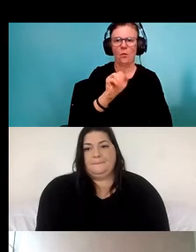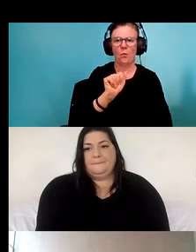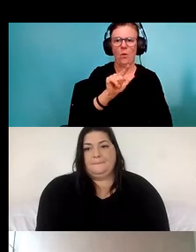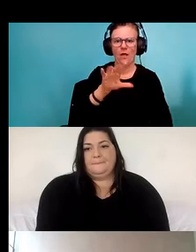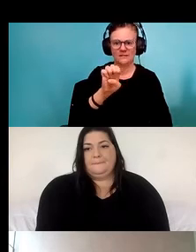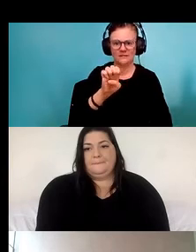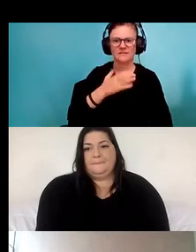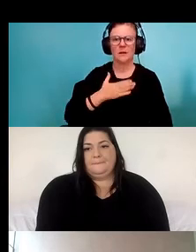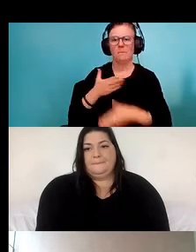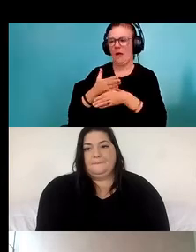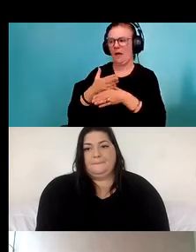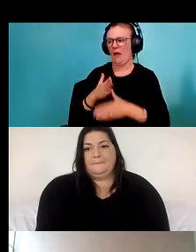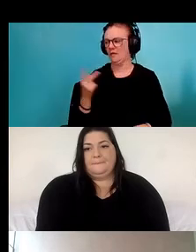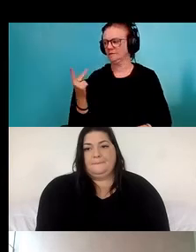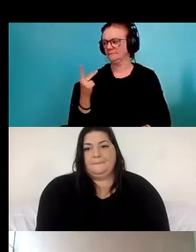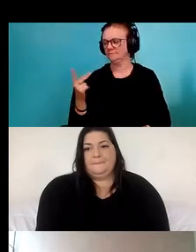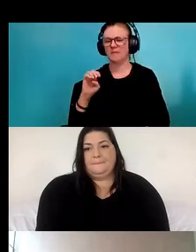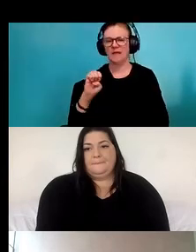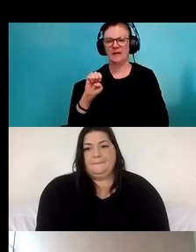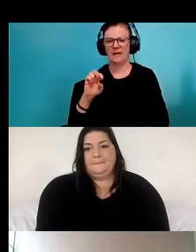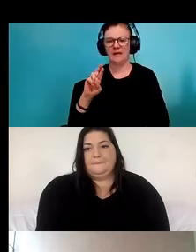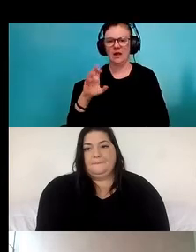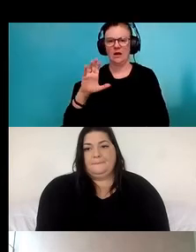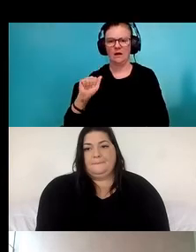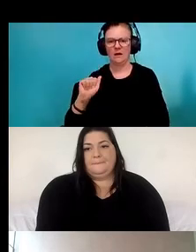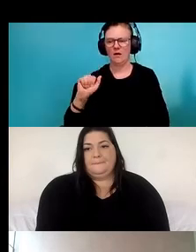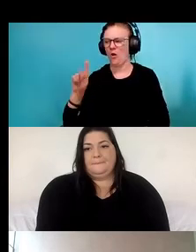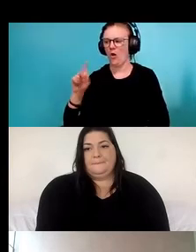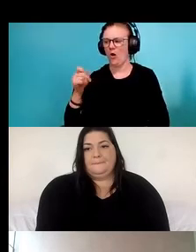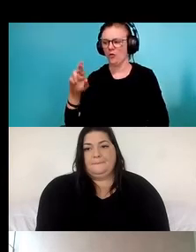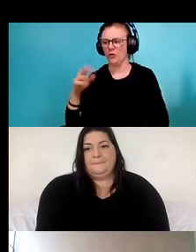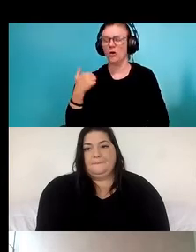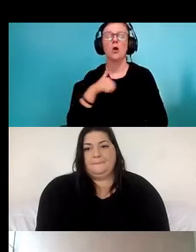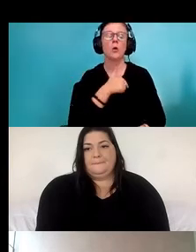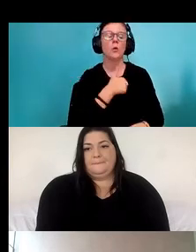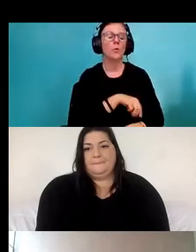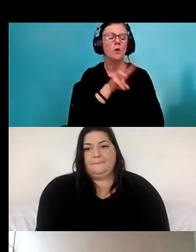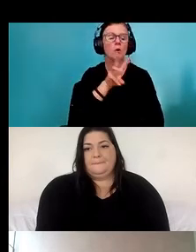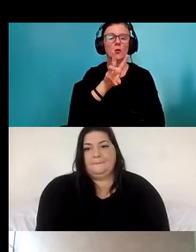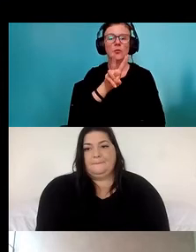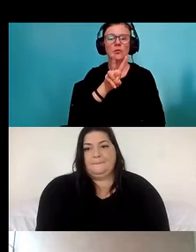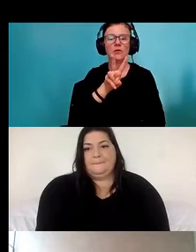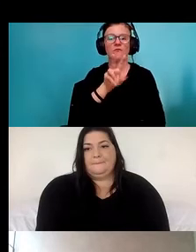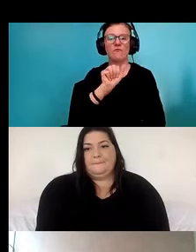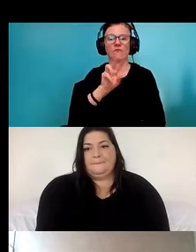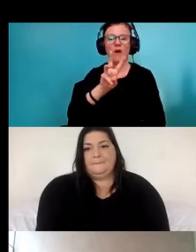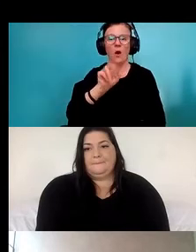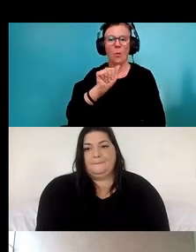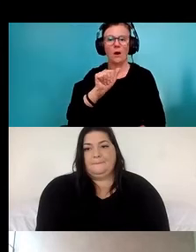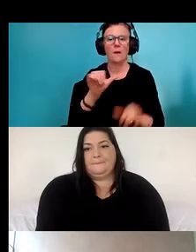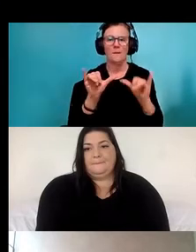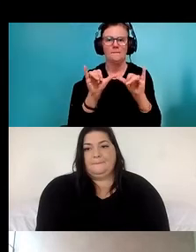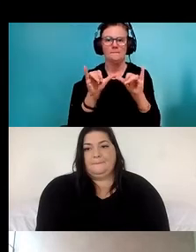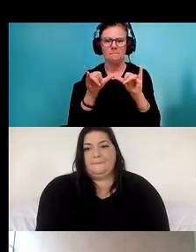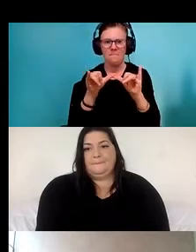We are both members of the VAWA Measuring Effectiveness Initiative, which is a TA provider who